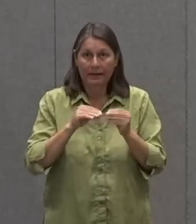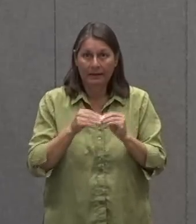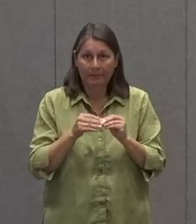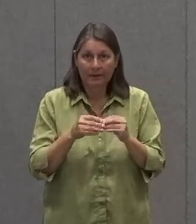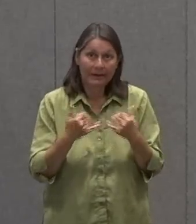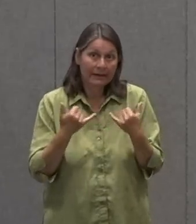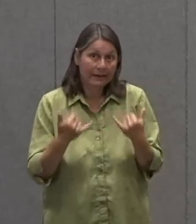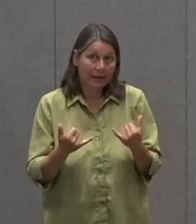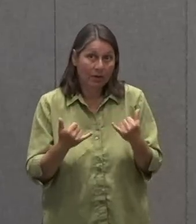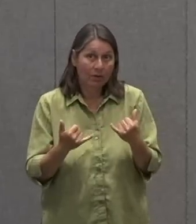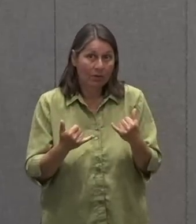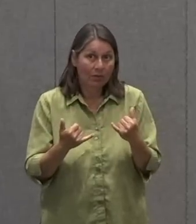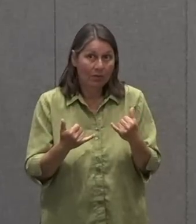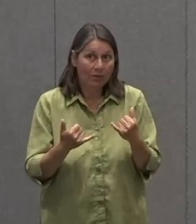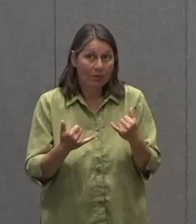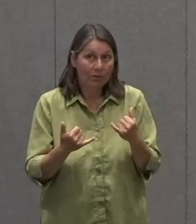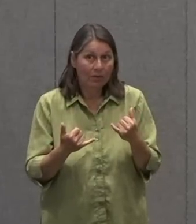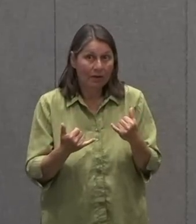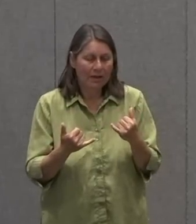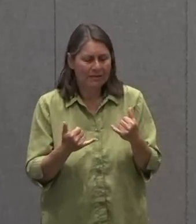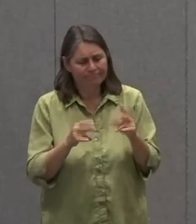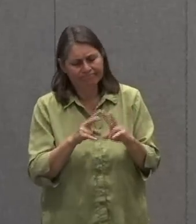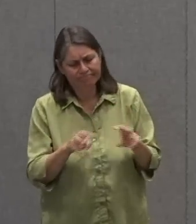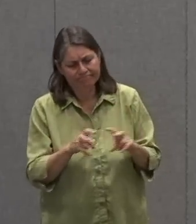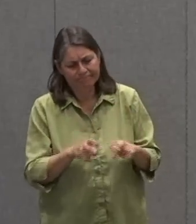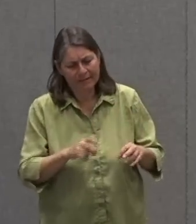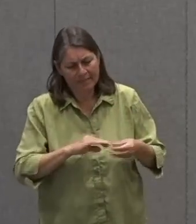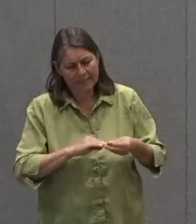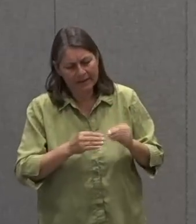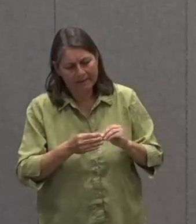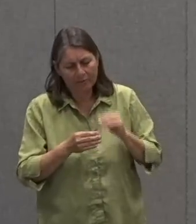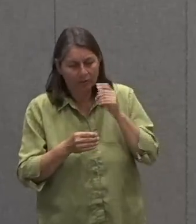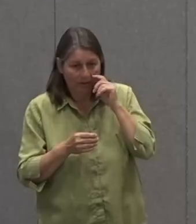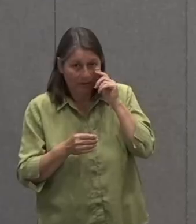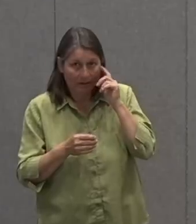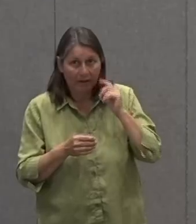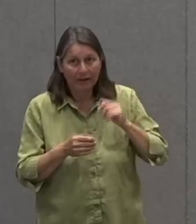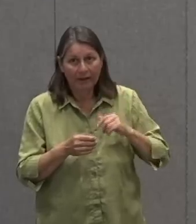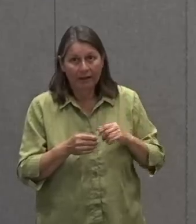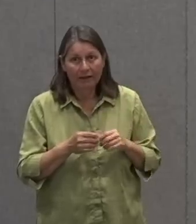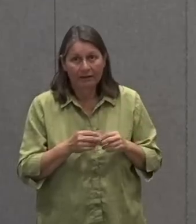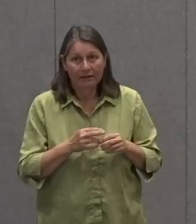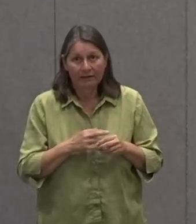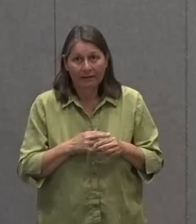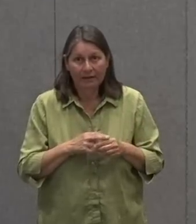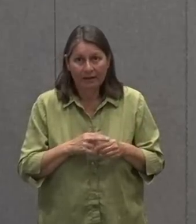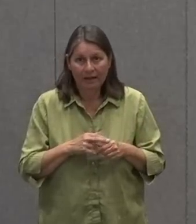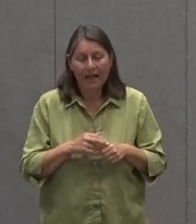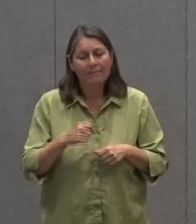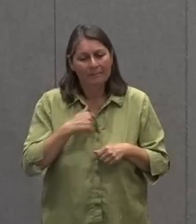the easiest point for me to find a reference to would probably be to divide this in half,